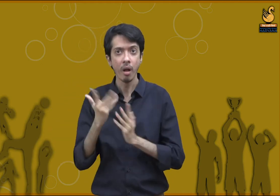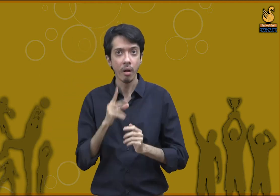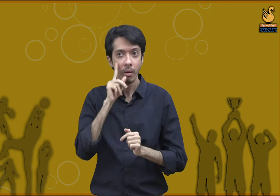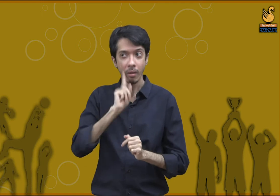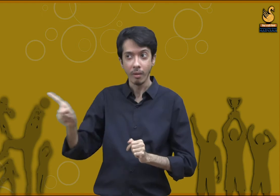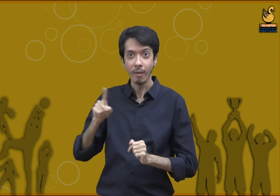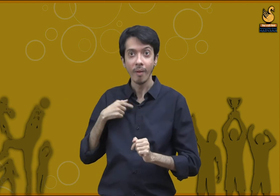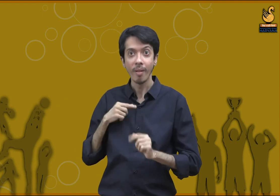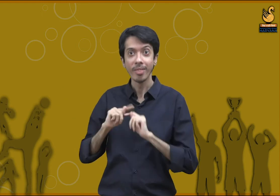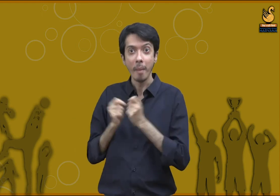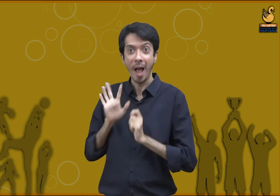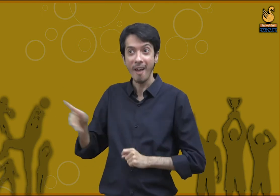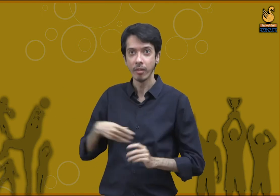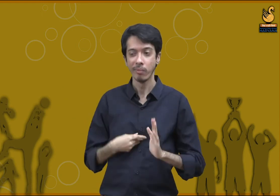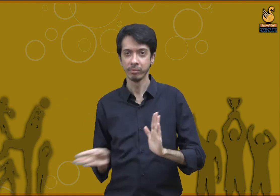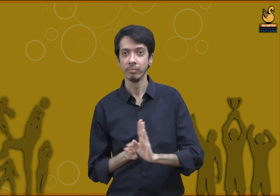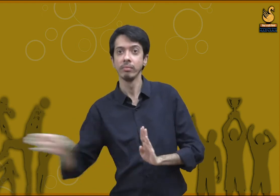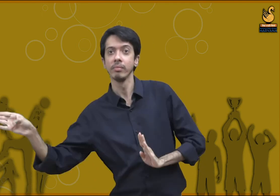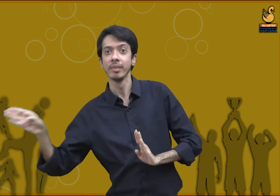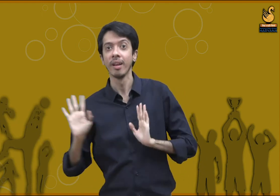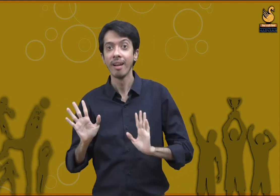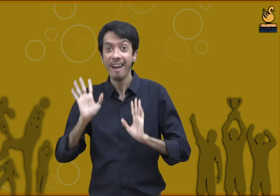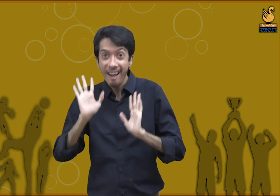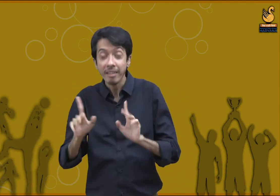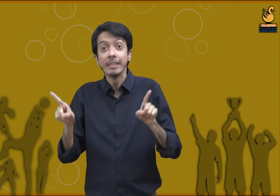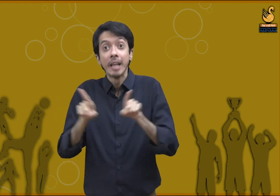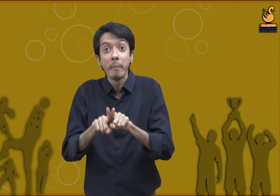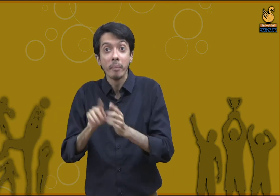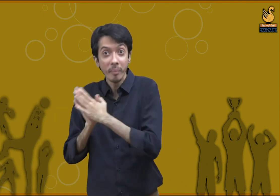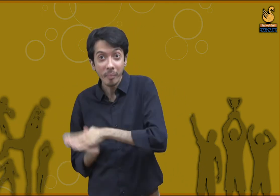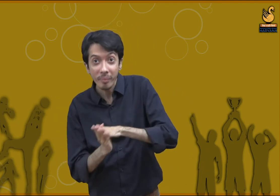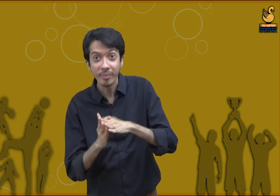to take over the ball from the opponent team and pass the ball to his team players.